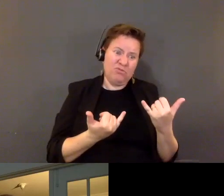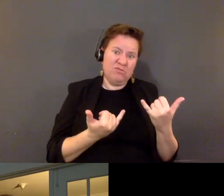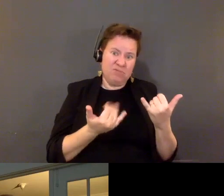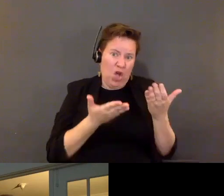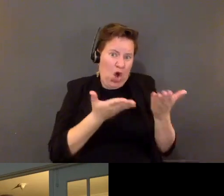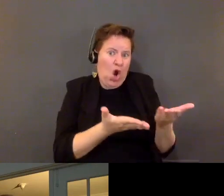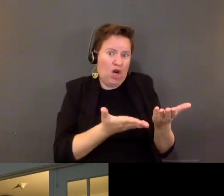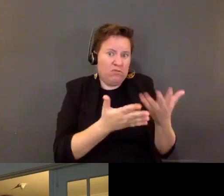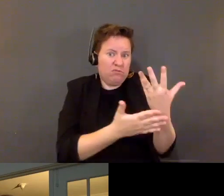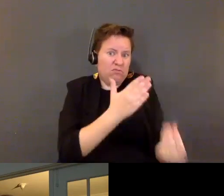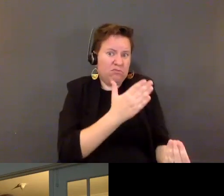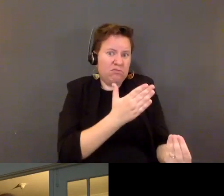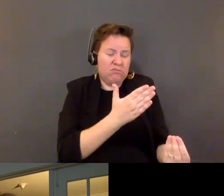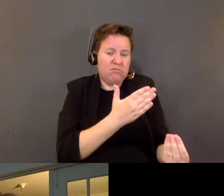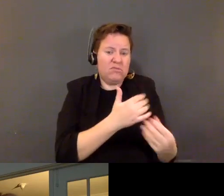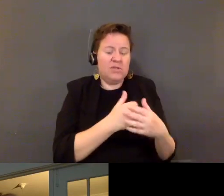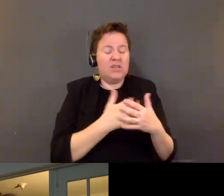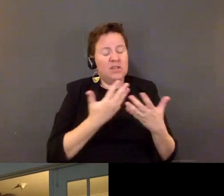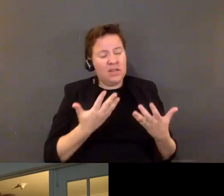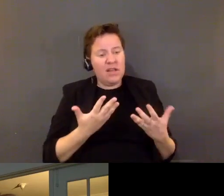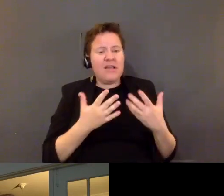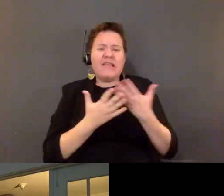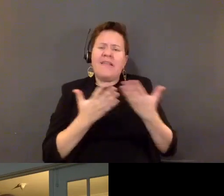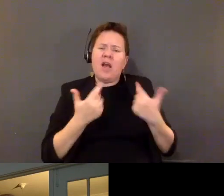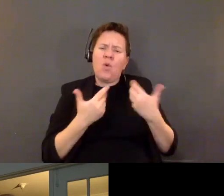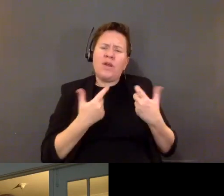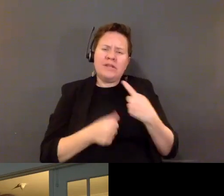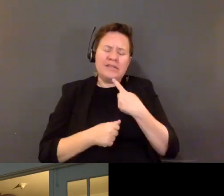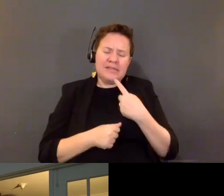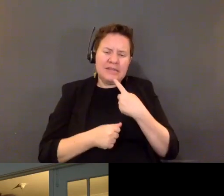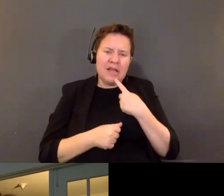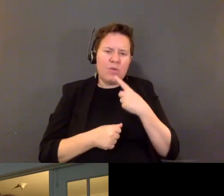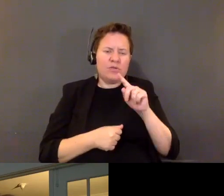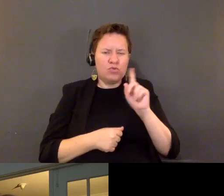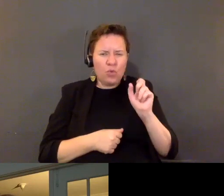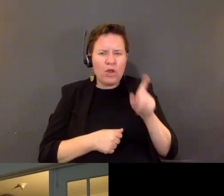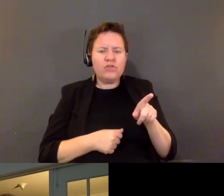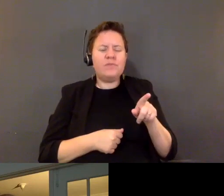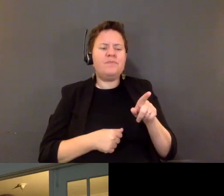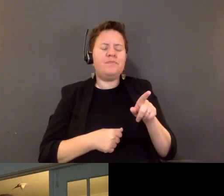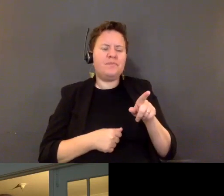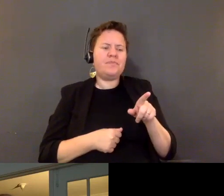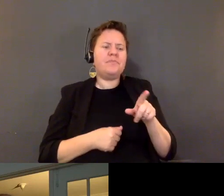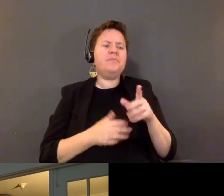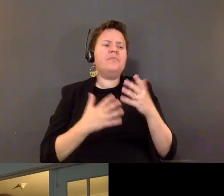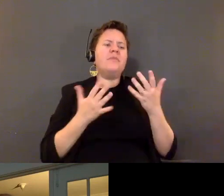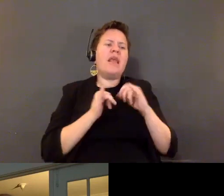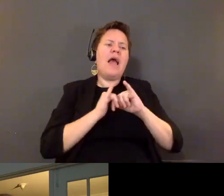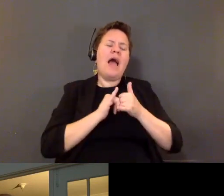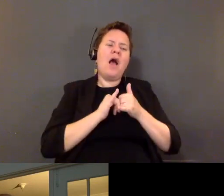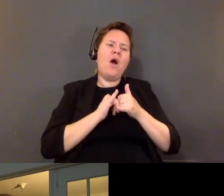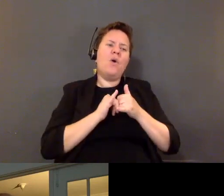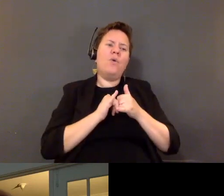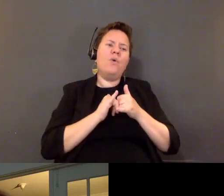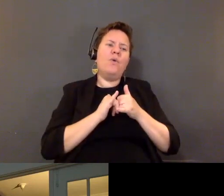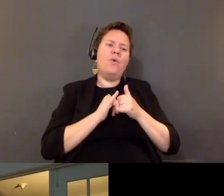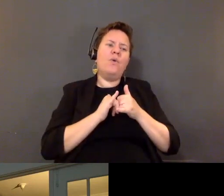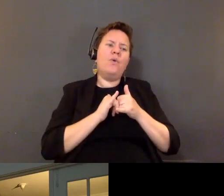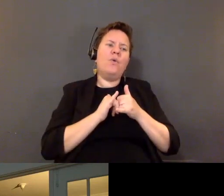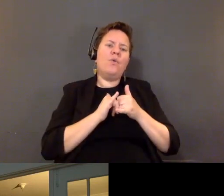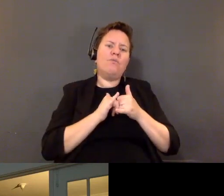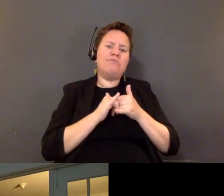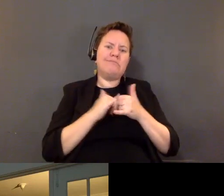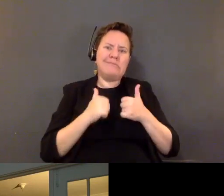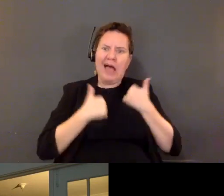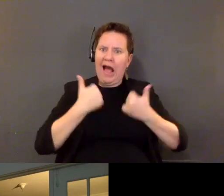uh the the thing that i wanted to say with this question is how very lively and alive the book is